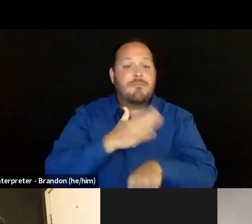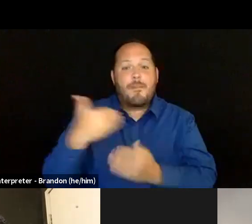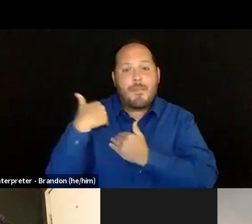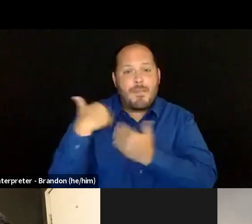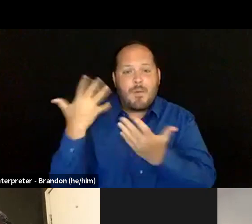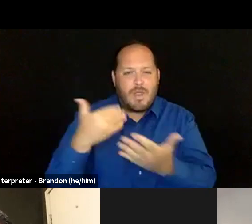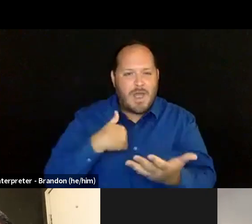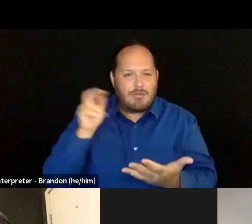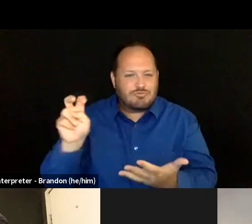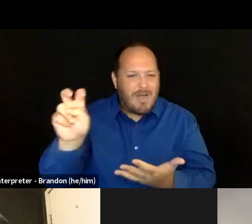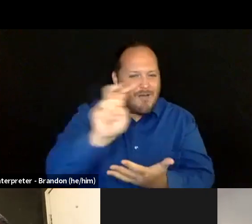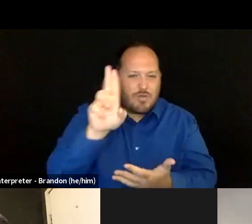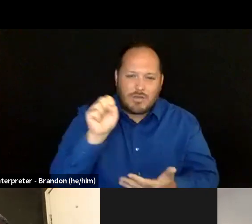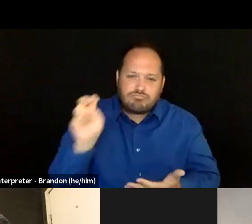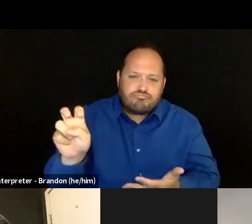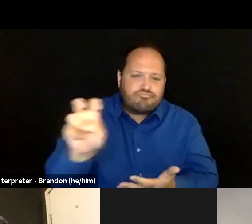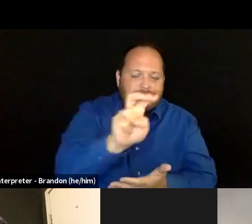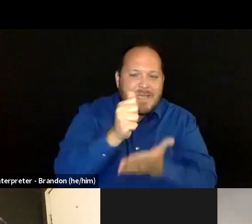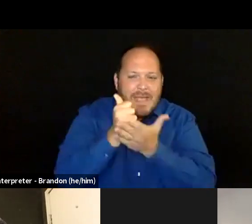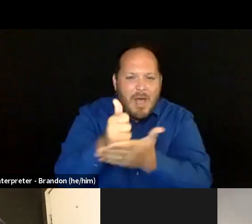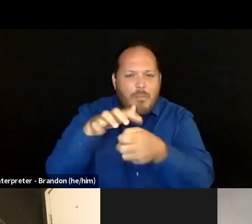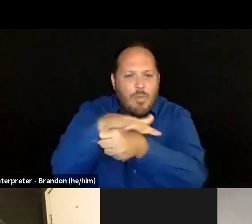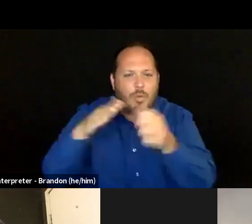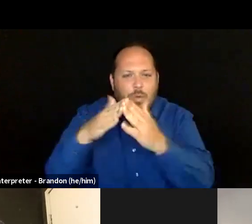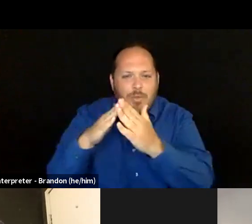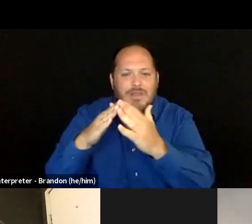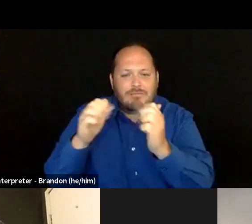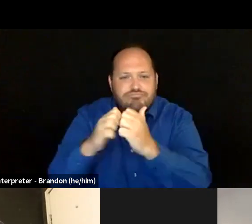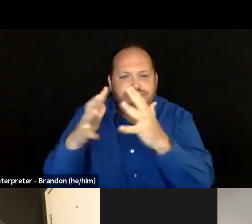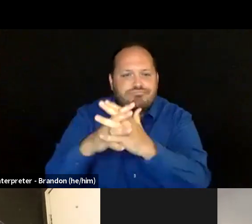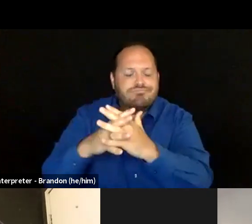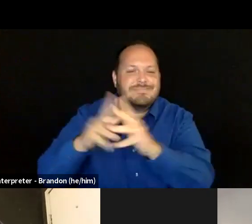Moof shared their experience in a friend-of-the-court brief with